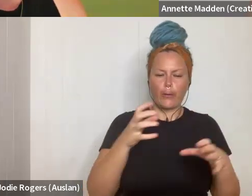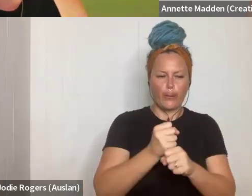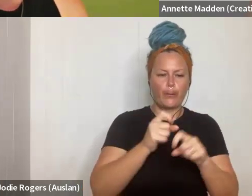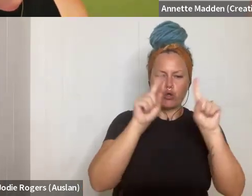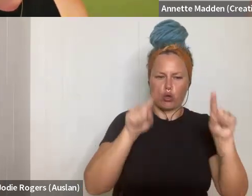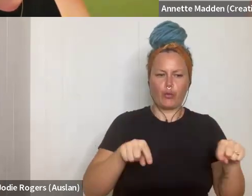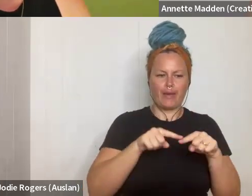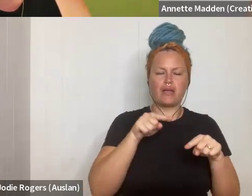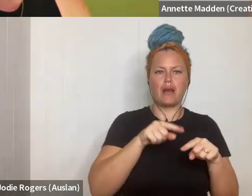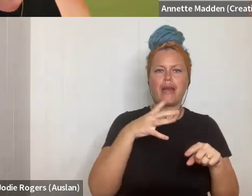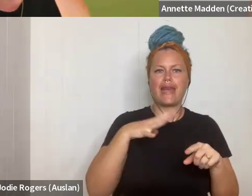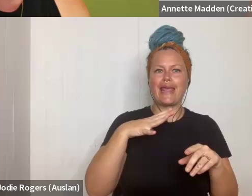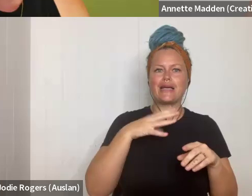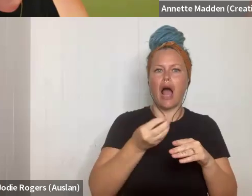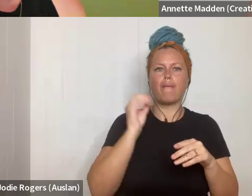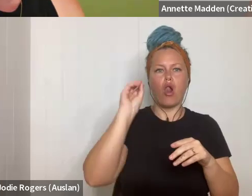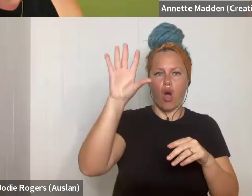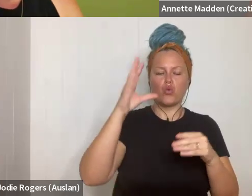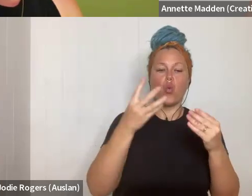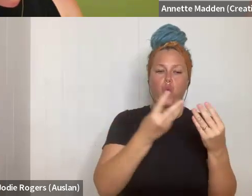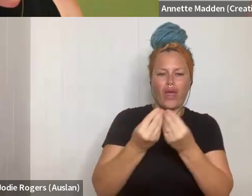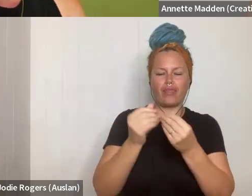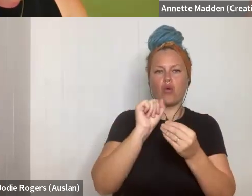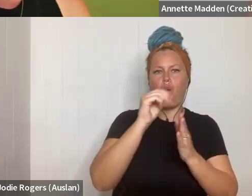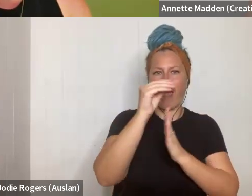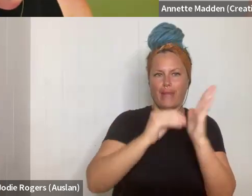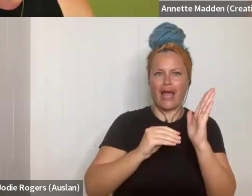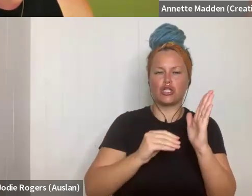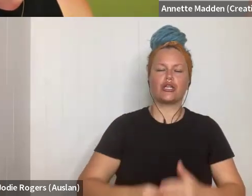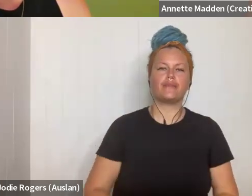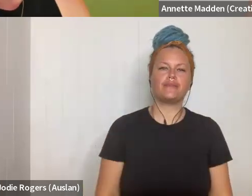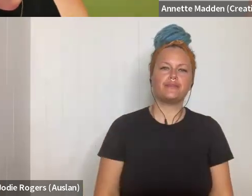an operational plan for the two years that you are requesting the investment for. It